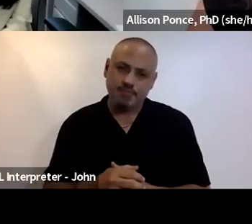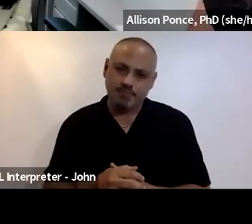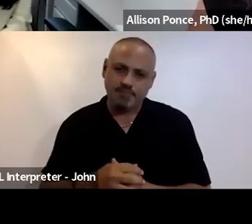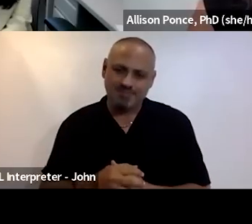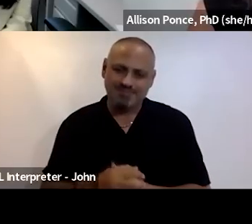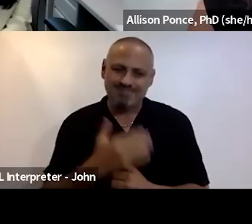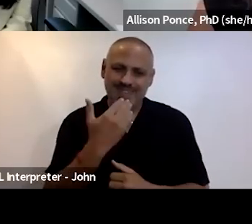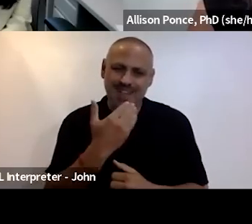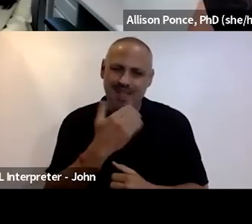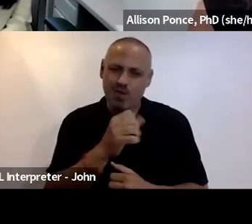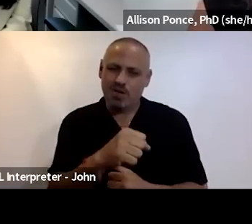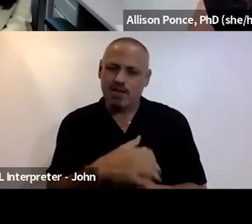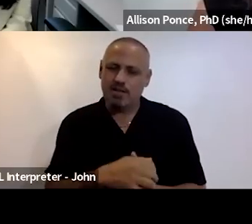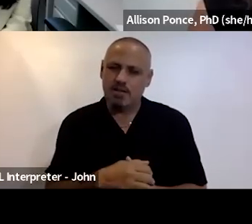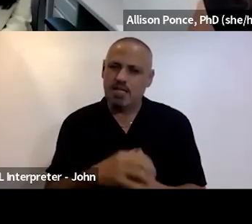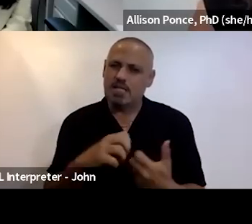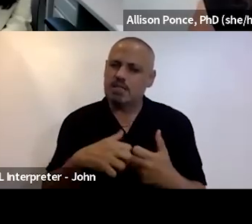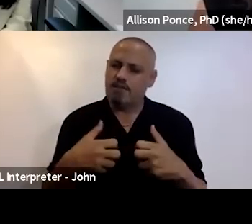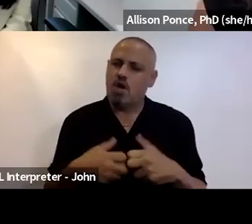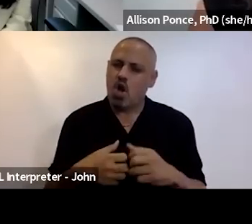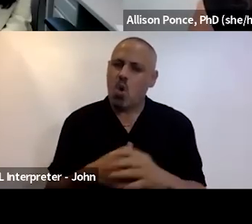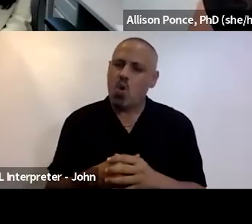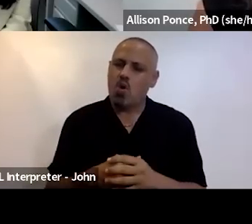Thank you. Yeah, it's a difficult question.